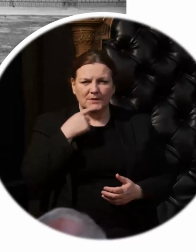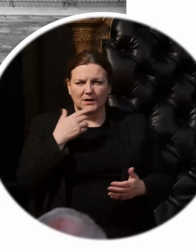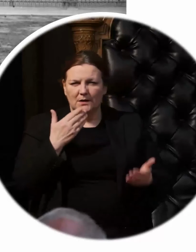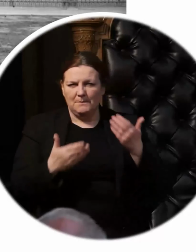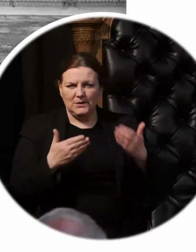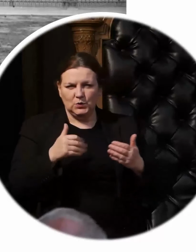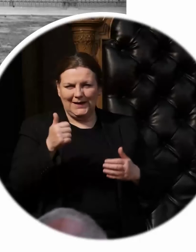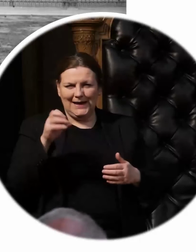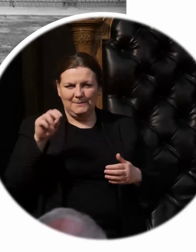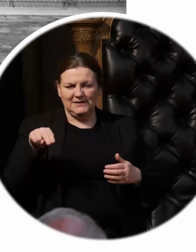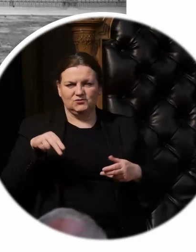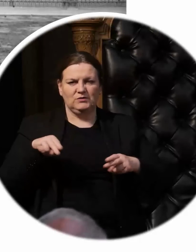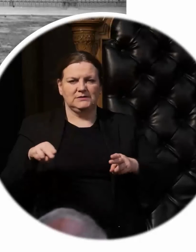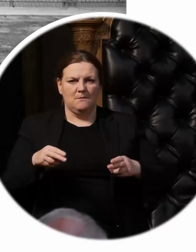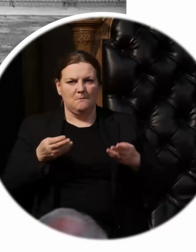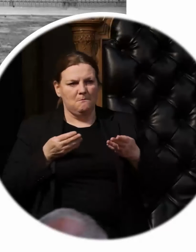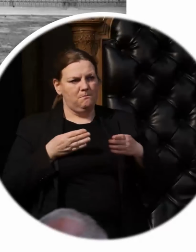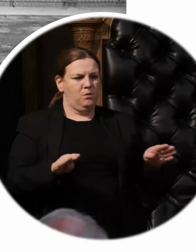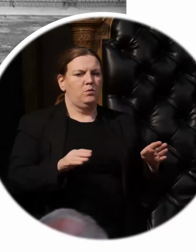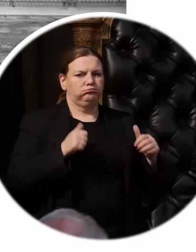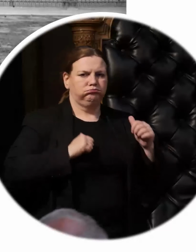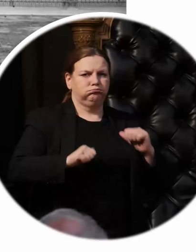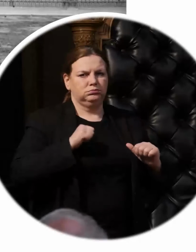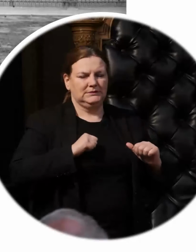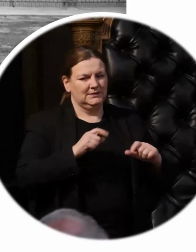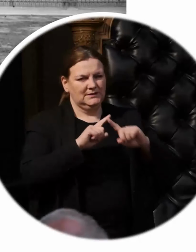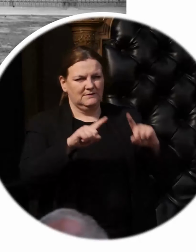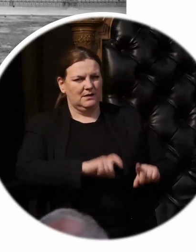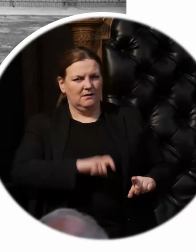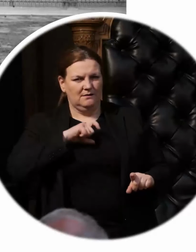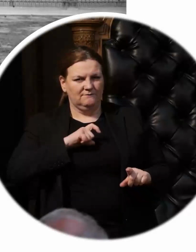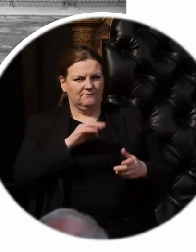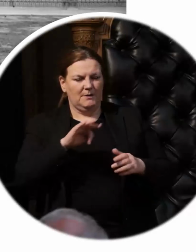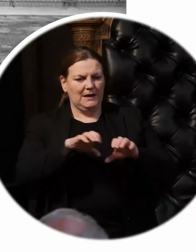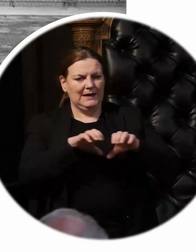classically trained architect, somebody who's completely aware of